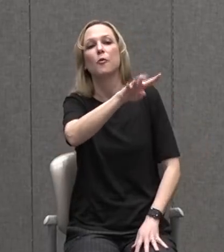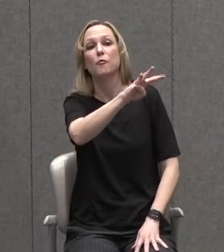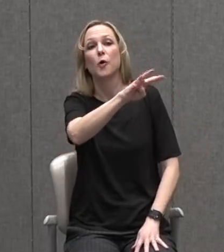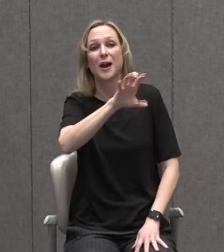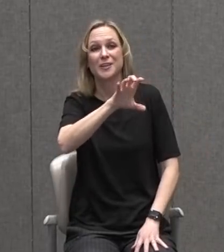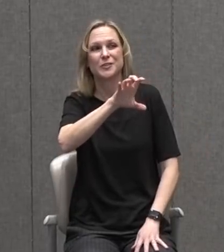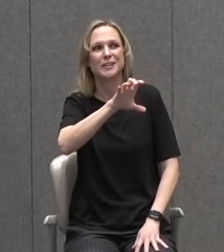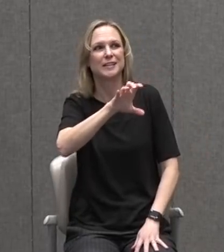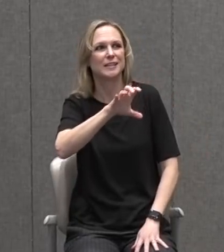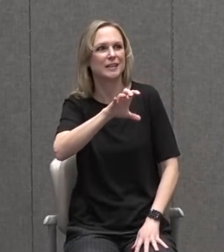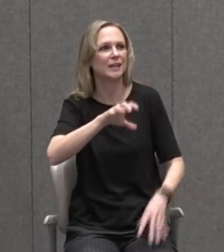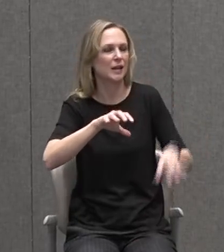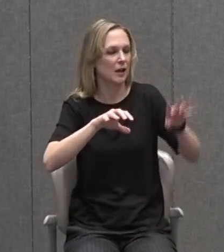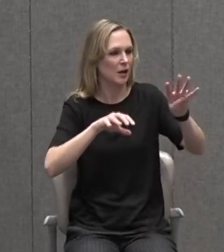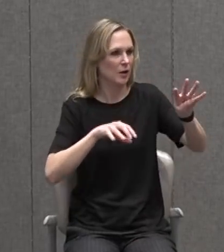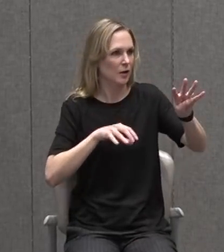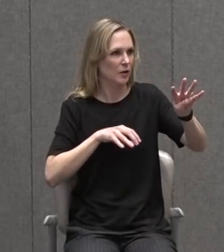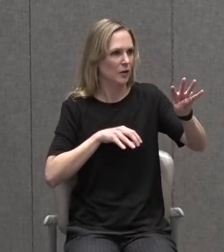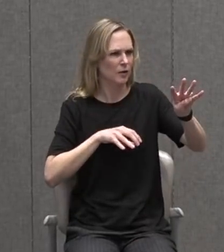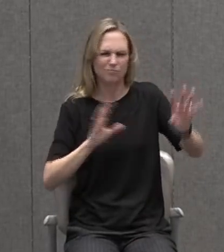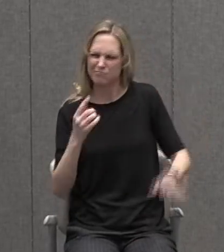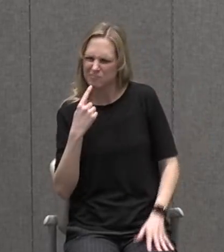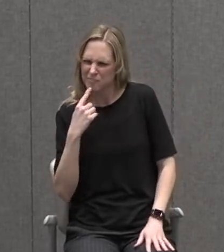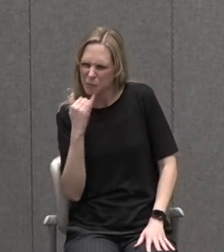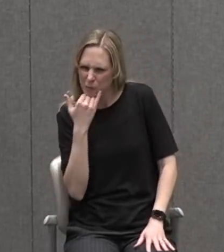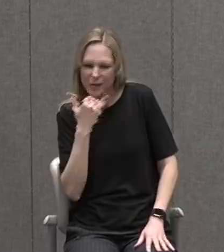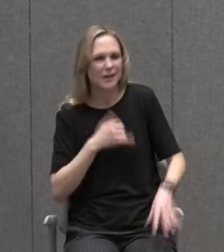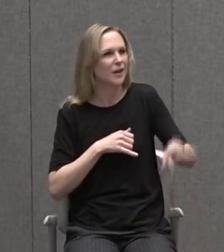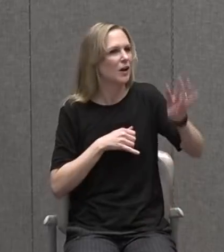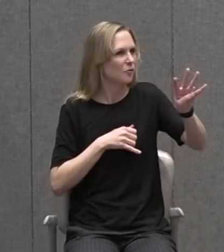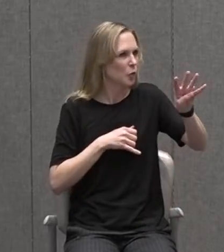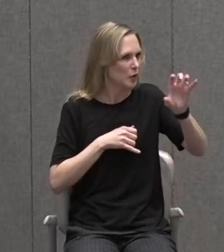And then we have 40, did I say that wrong? 40 times 10 is 400.